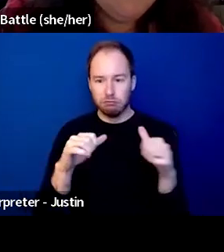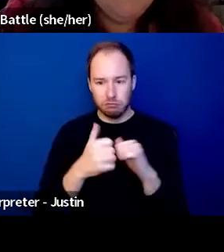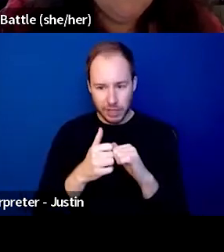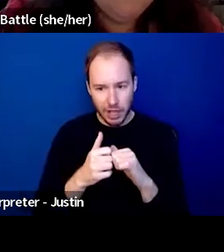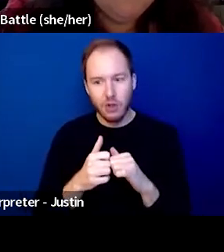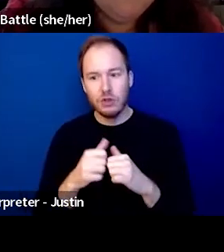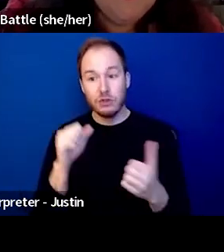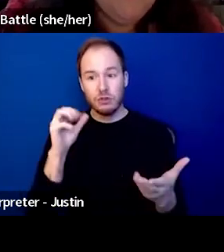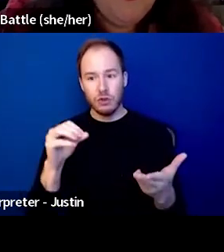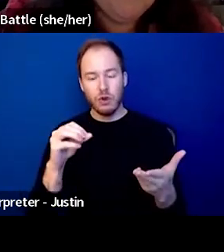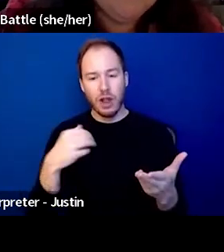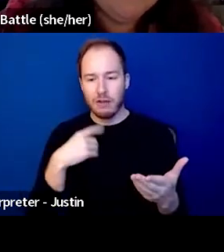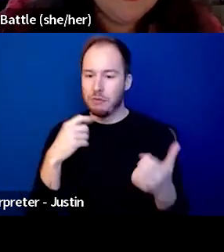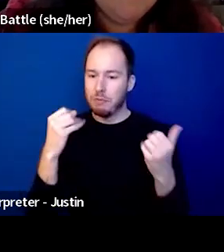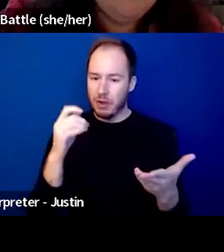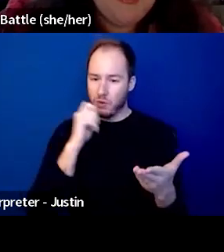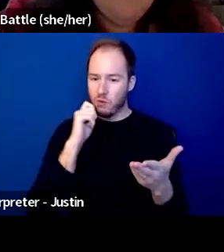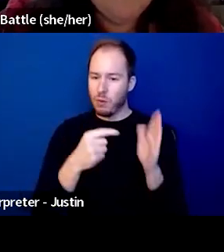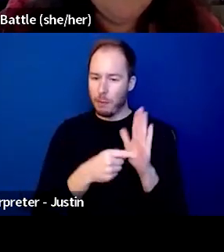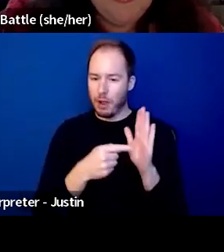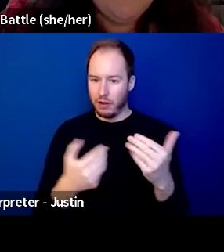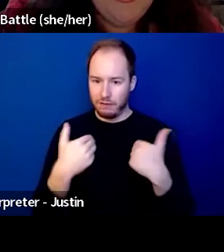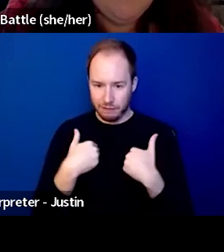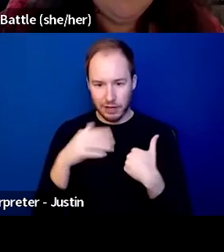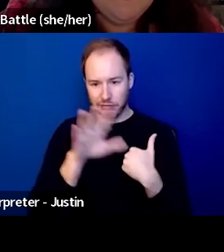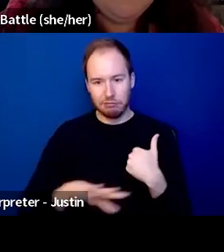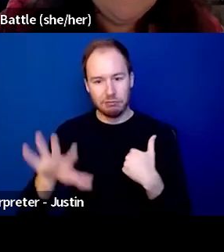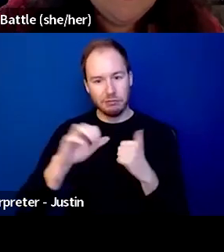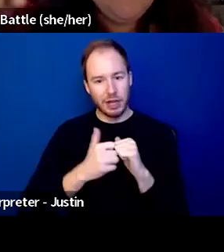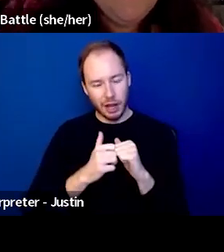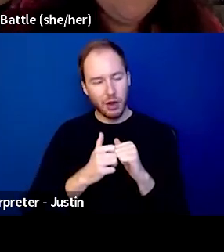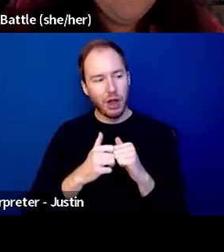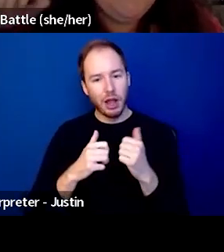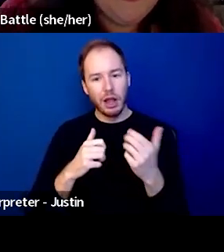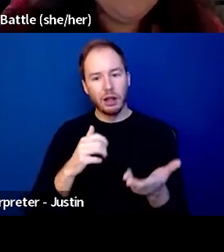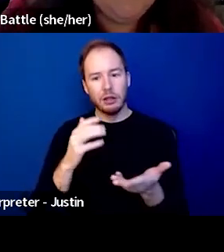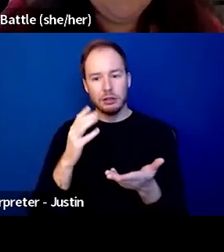So there's so many cool models out there about how, and I see some people that have joined